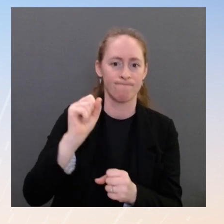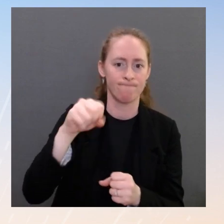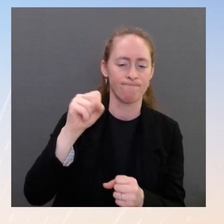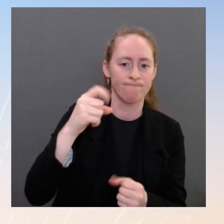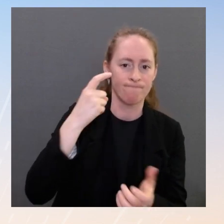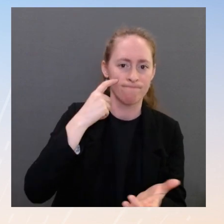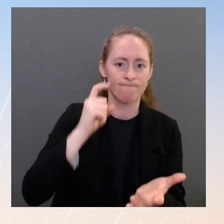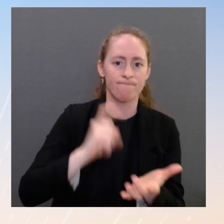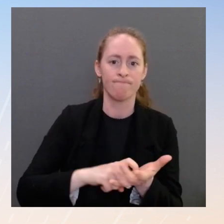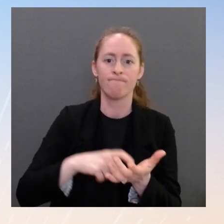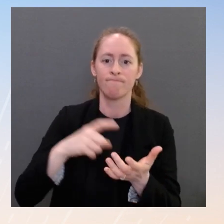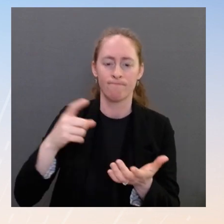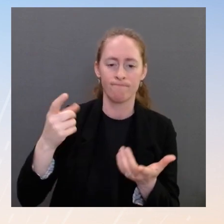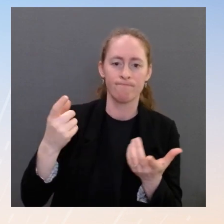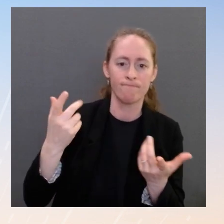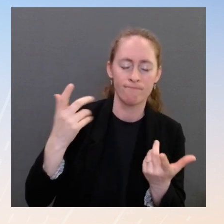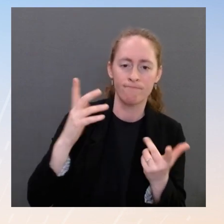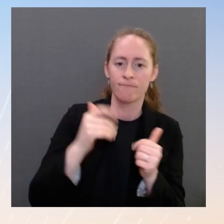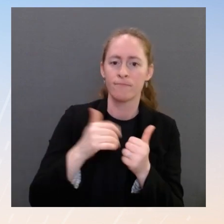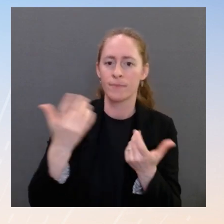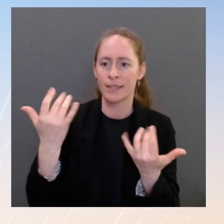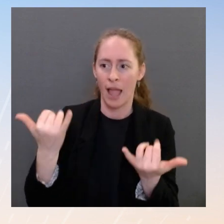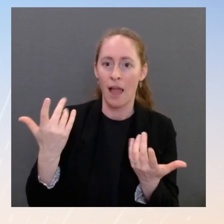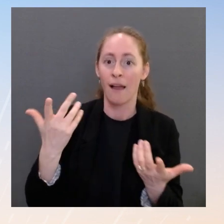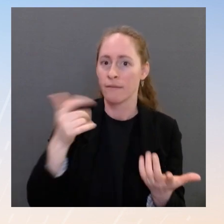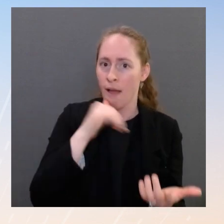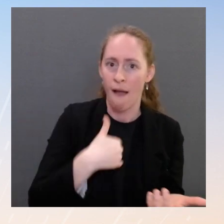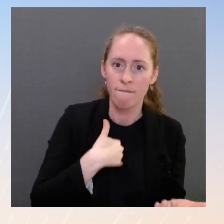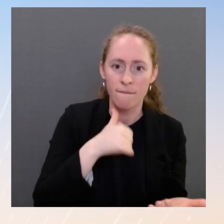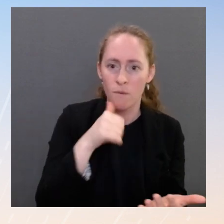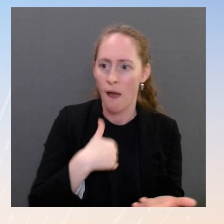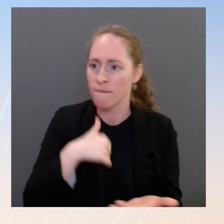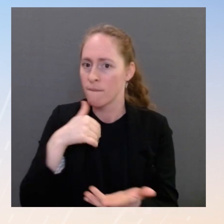Now, obviously, DHS announced this six-point, 20-page plan.